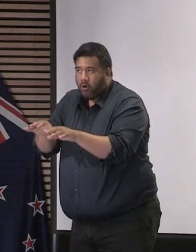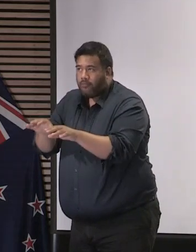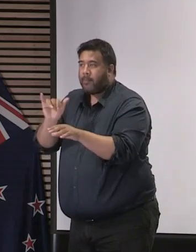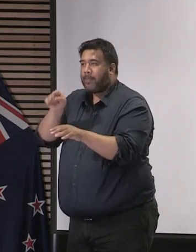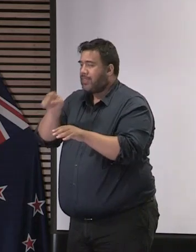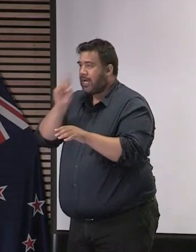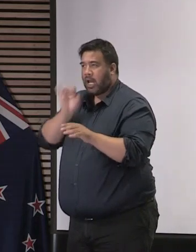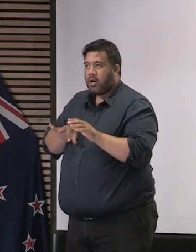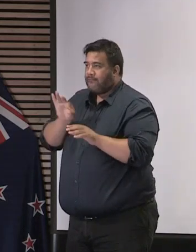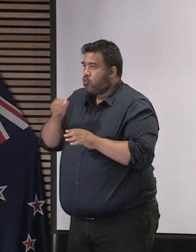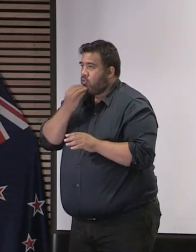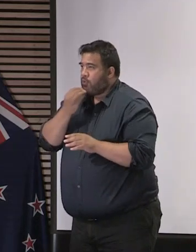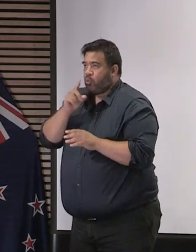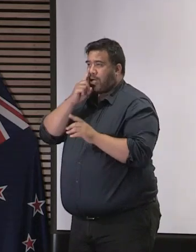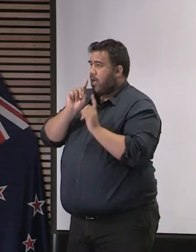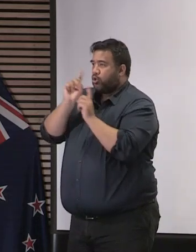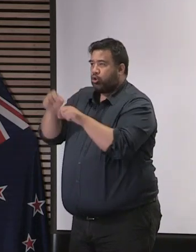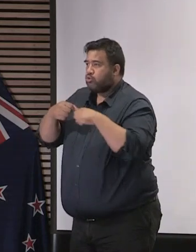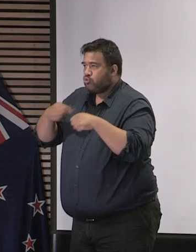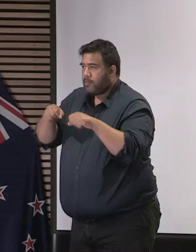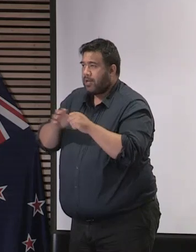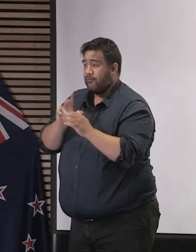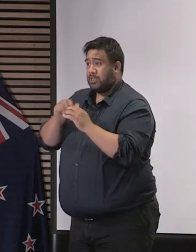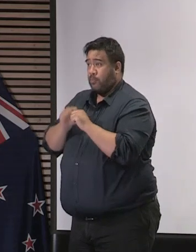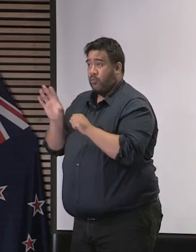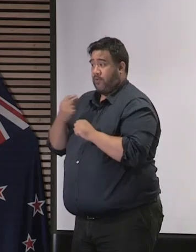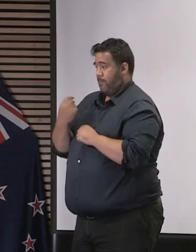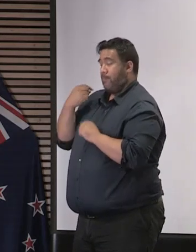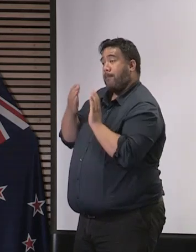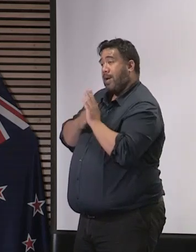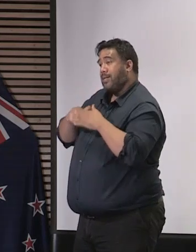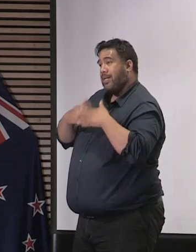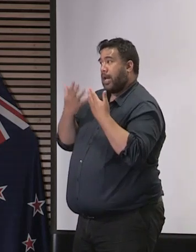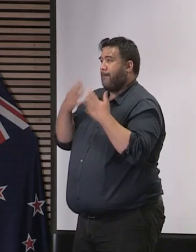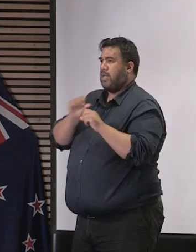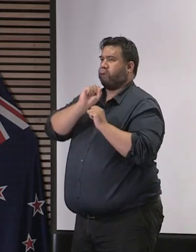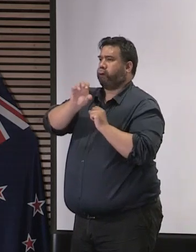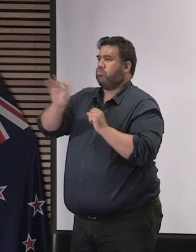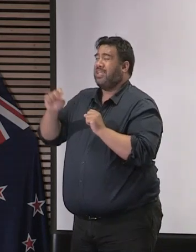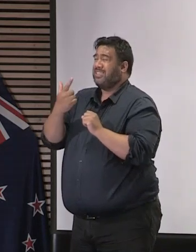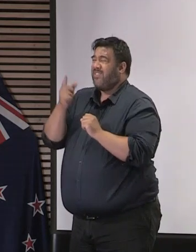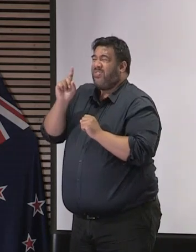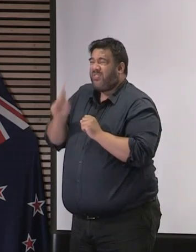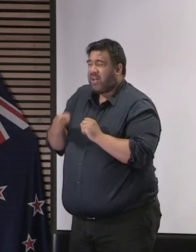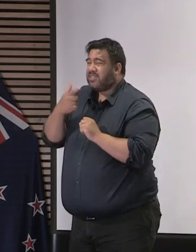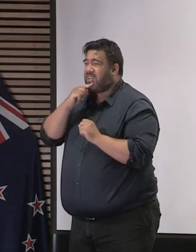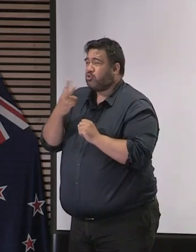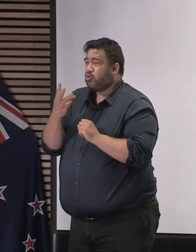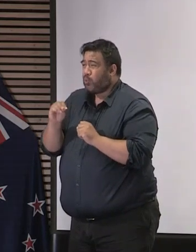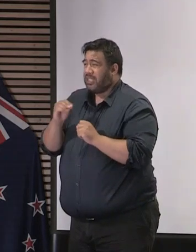Defence Emergency Management Groups are supporting in distributing food parcels to households are unable to